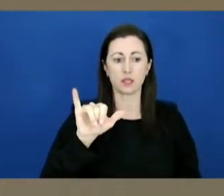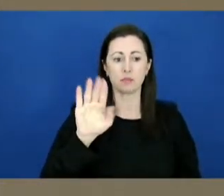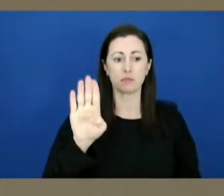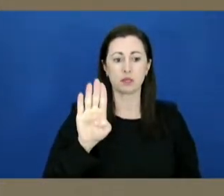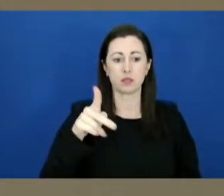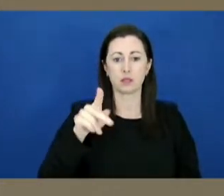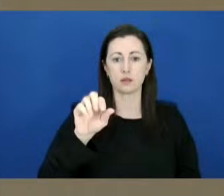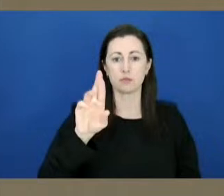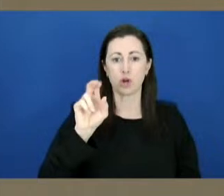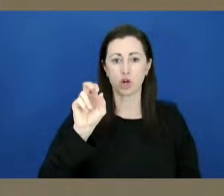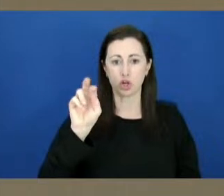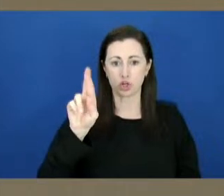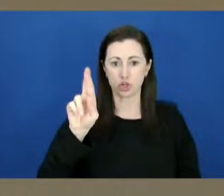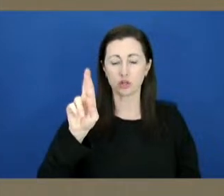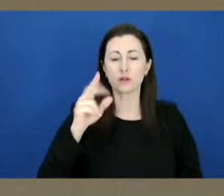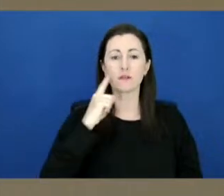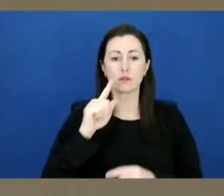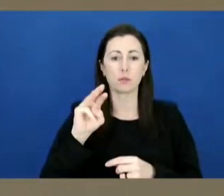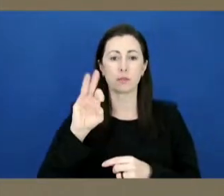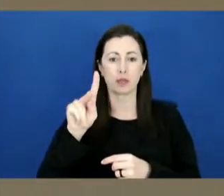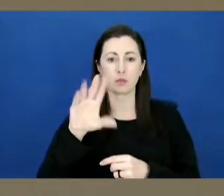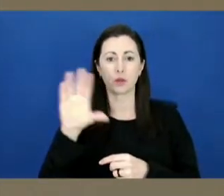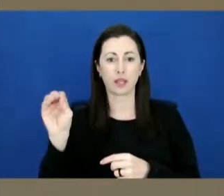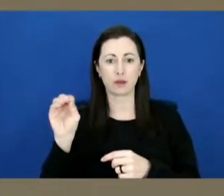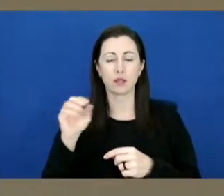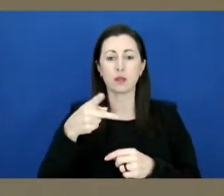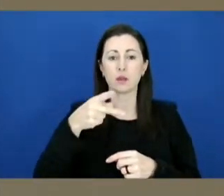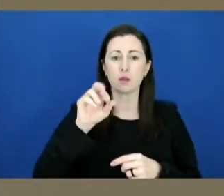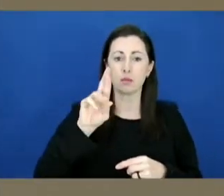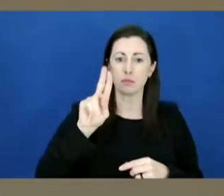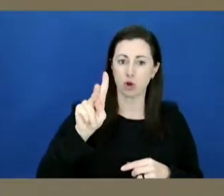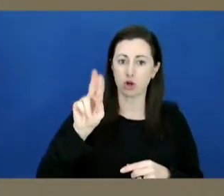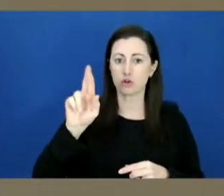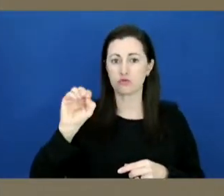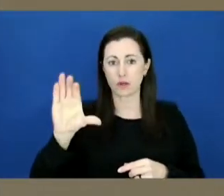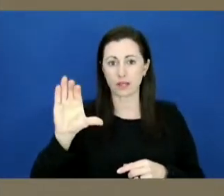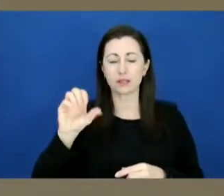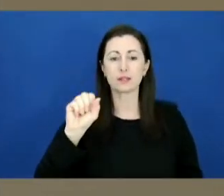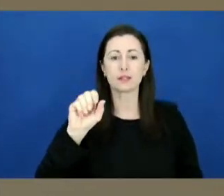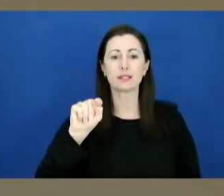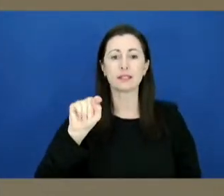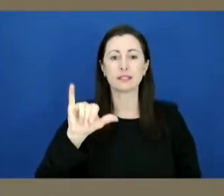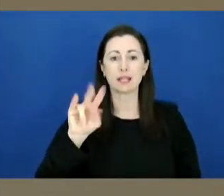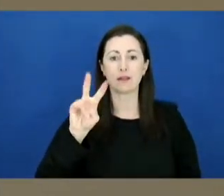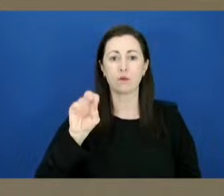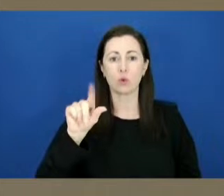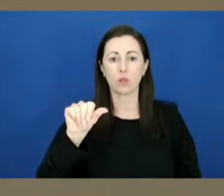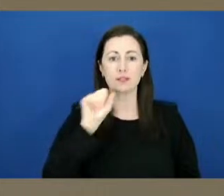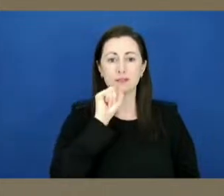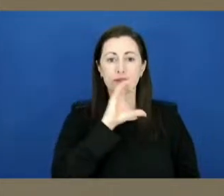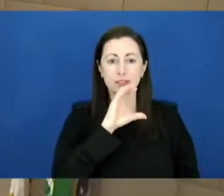THIS IS A DONATION FROM BILLY B.